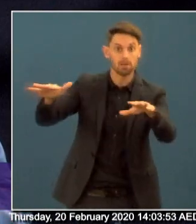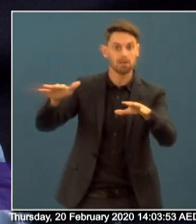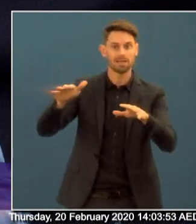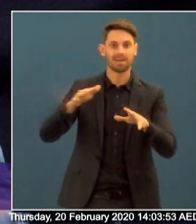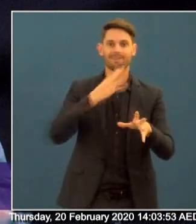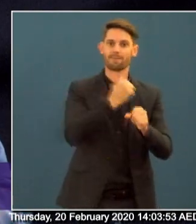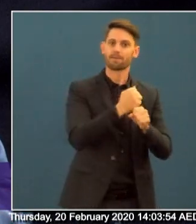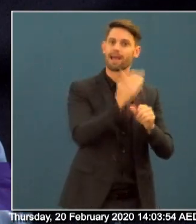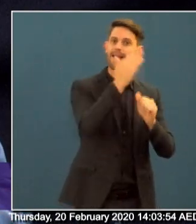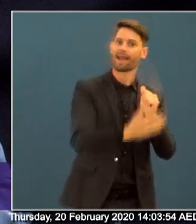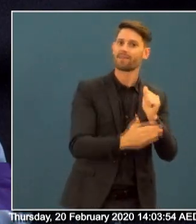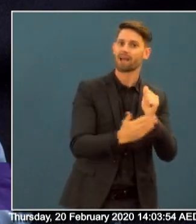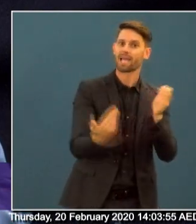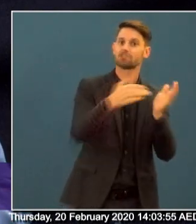The development of the Guide was funded.